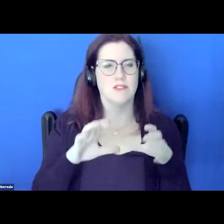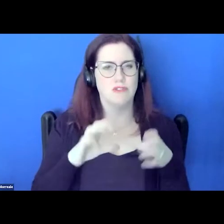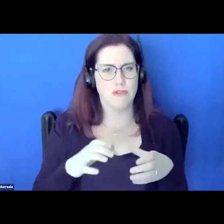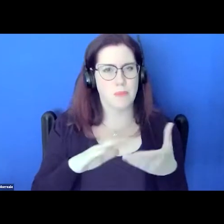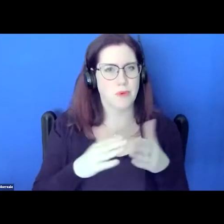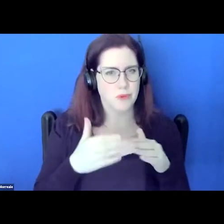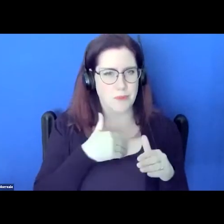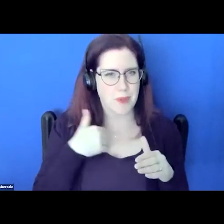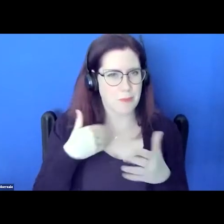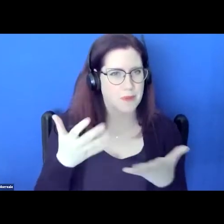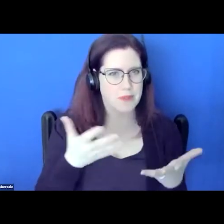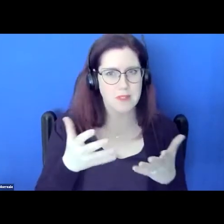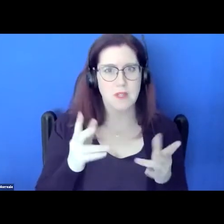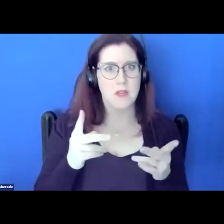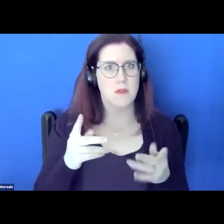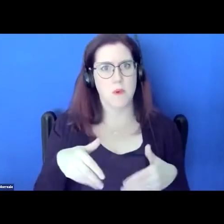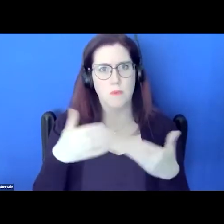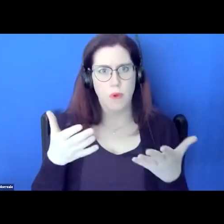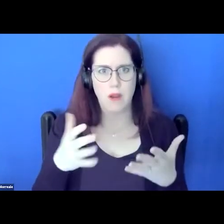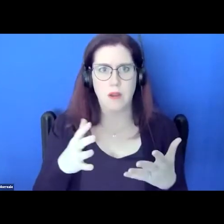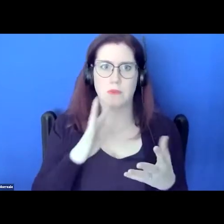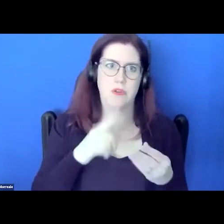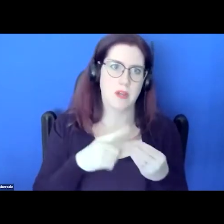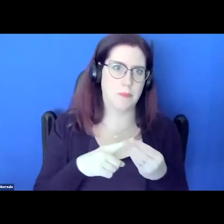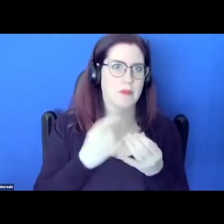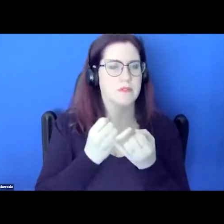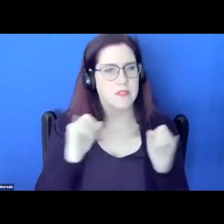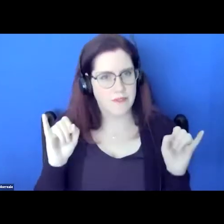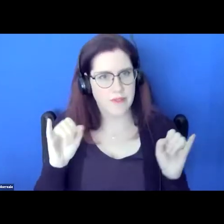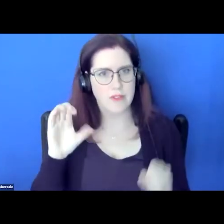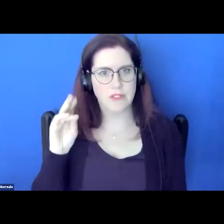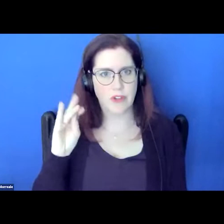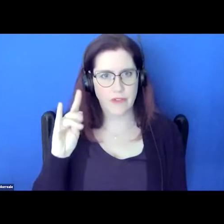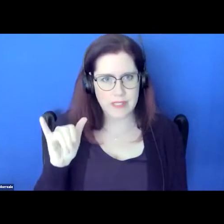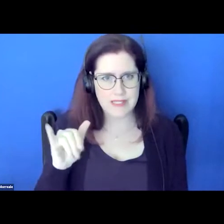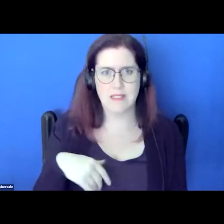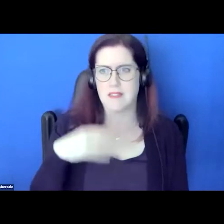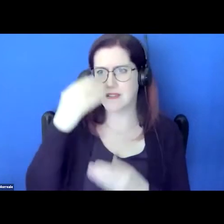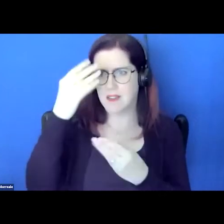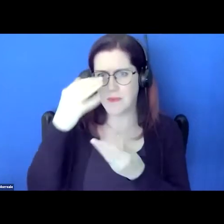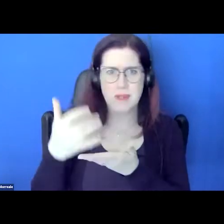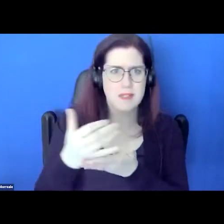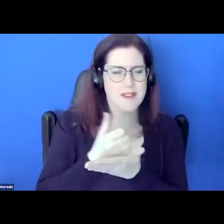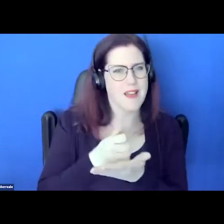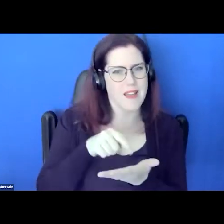And it brought up issues of sovereignty, data collection. And where is this data going?